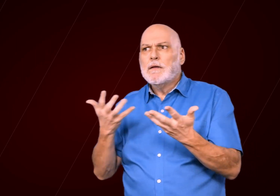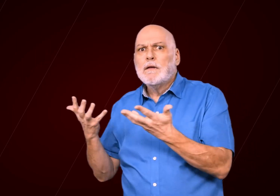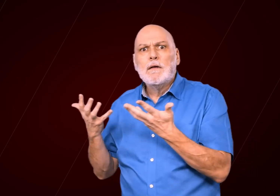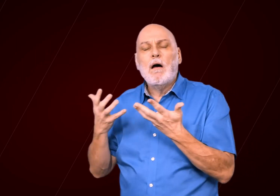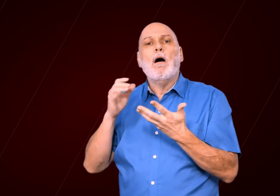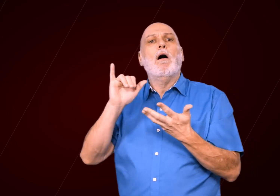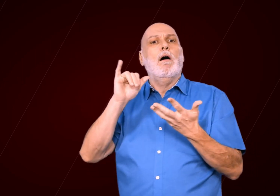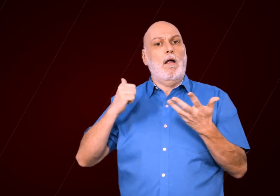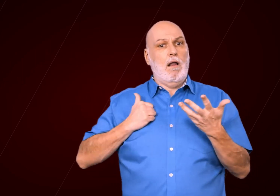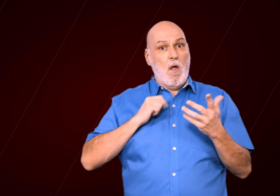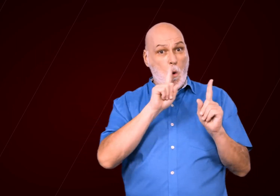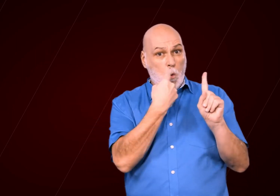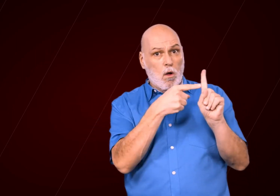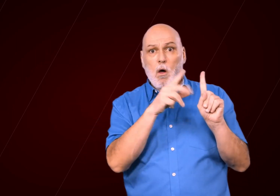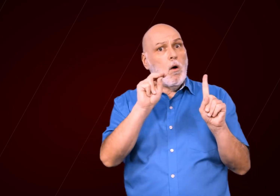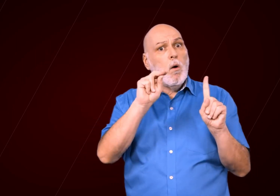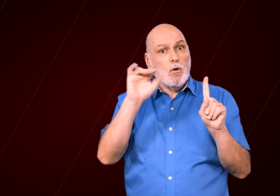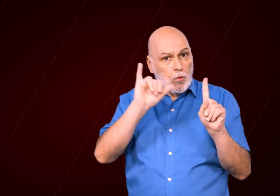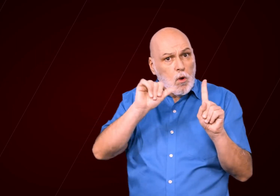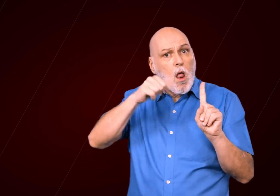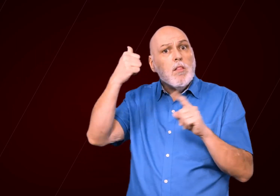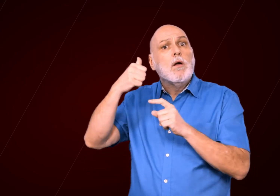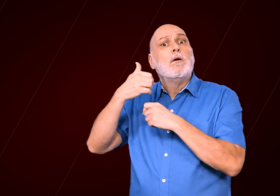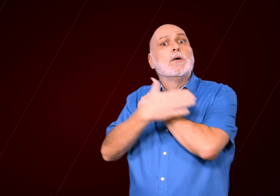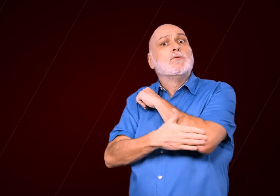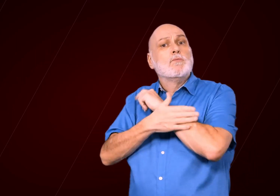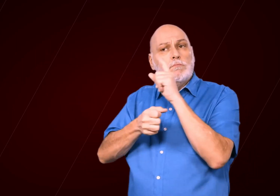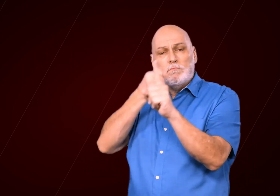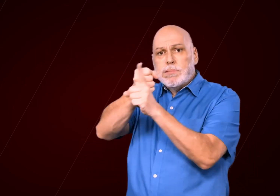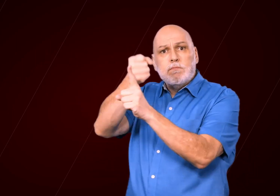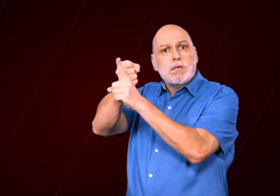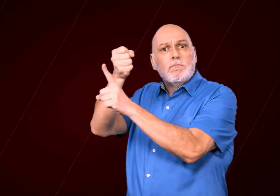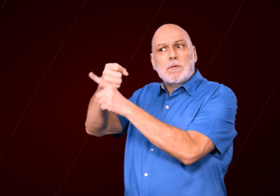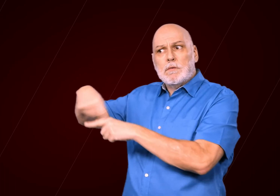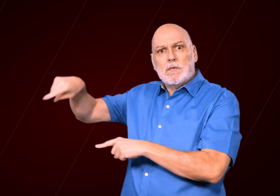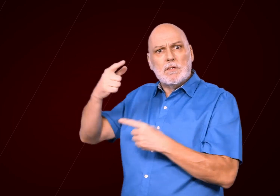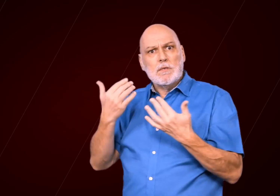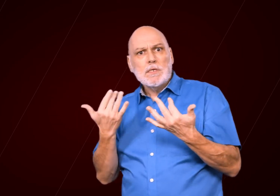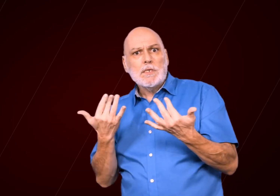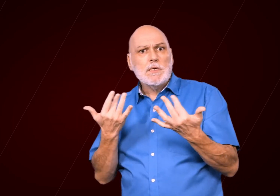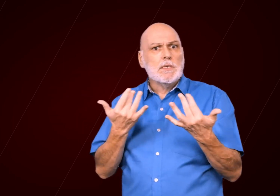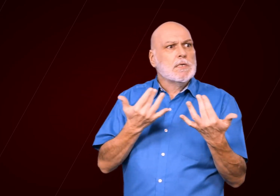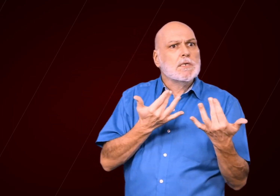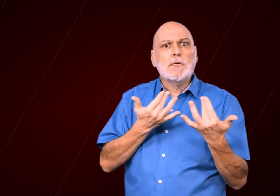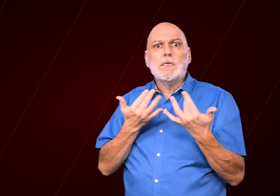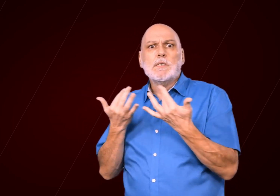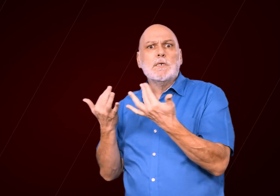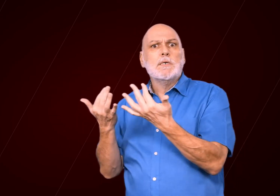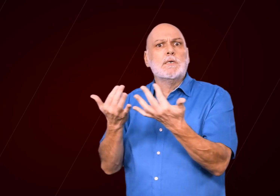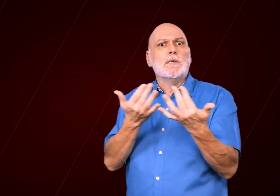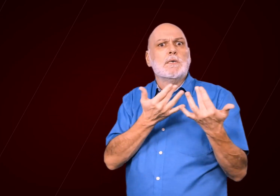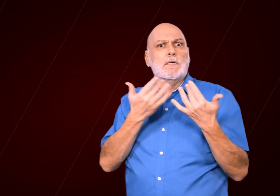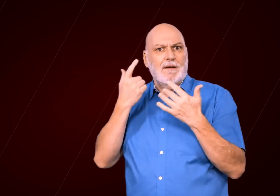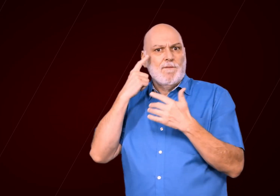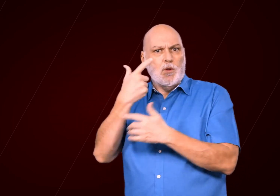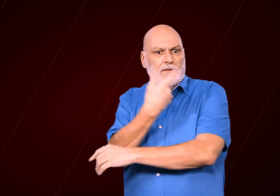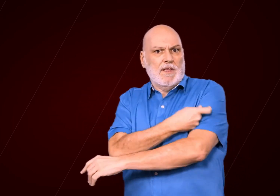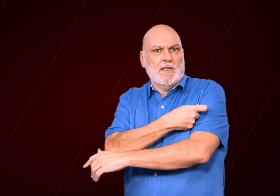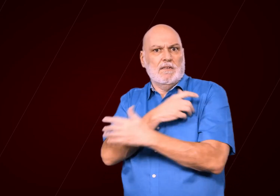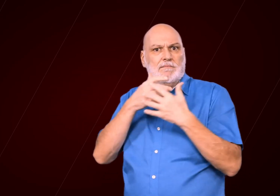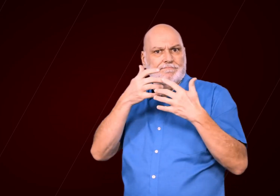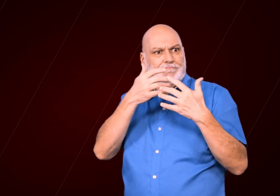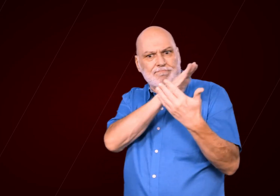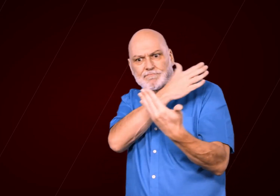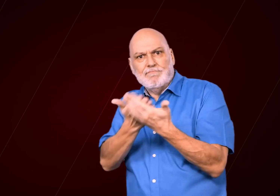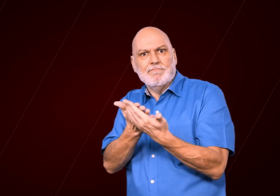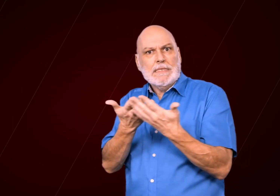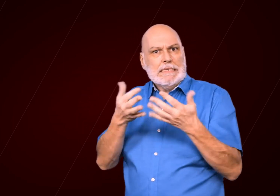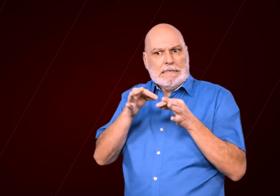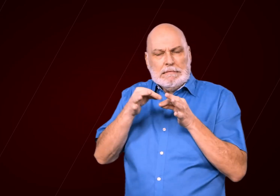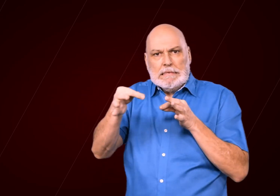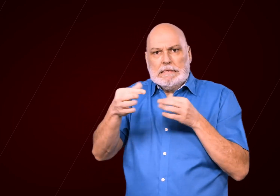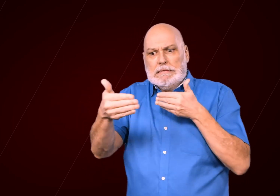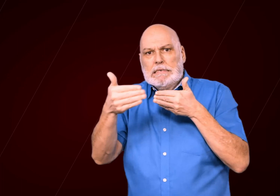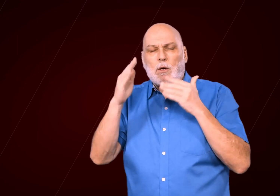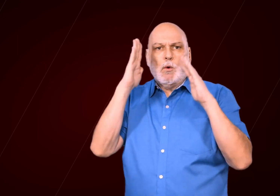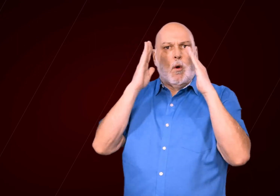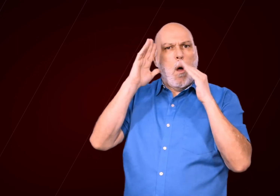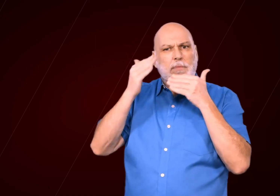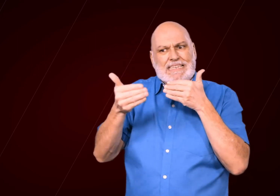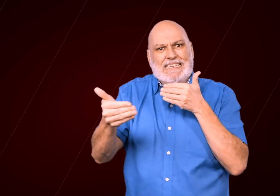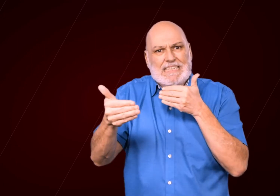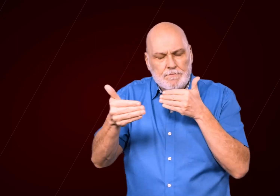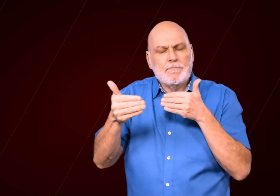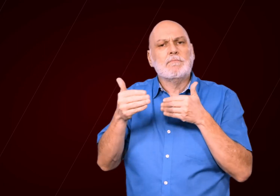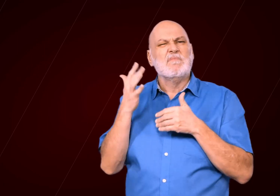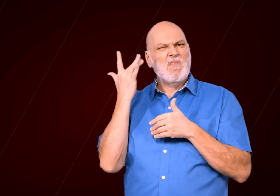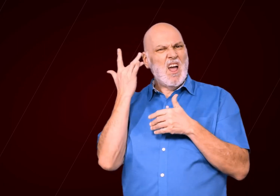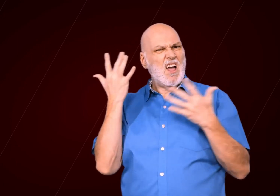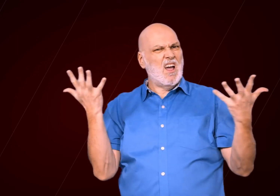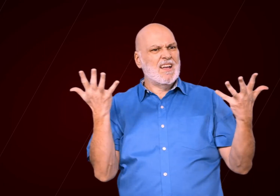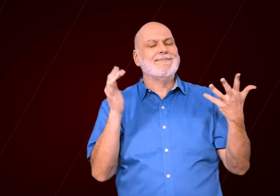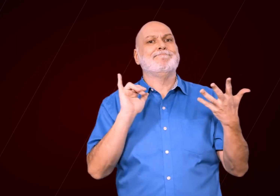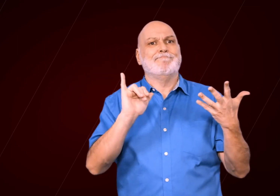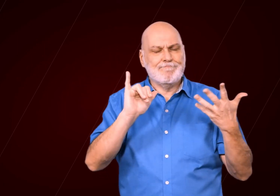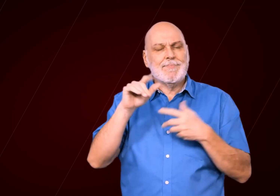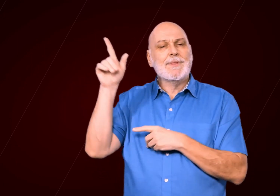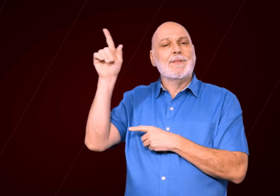But other countries, not only Canada, are affected.